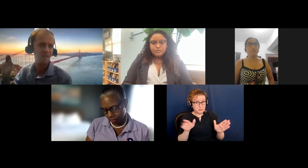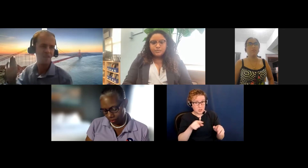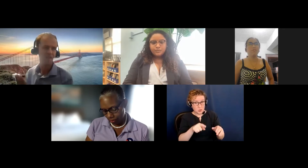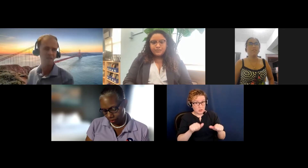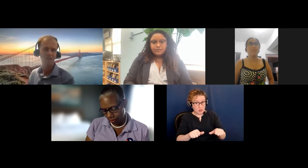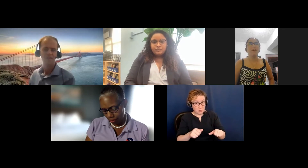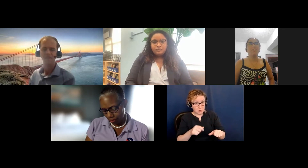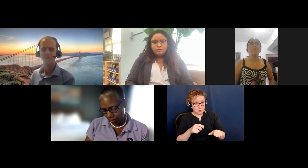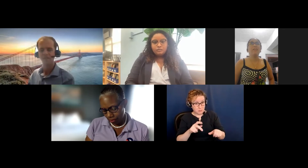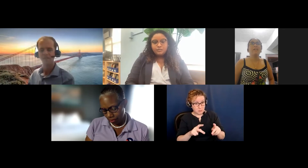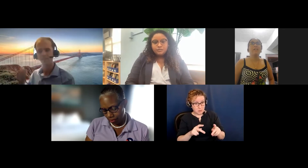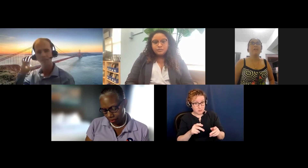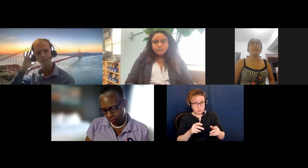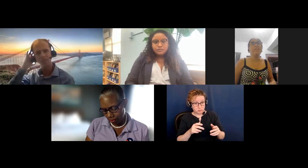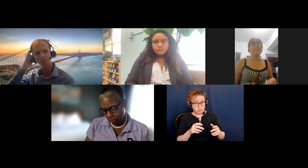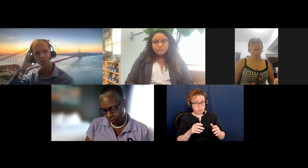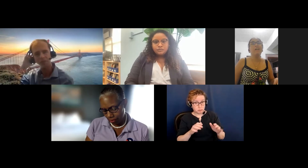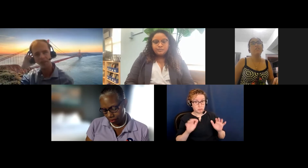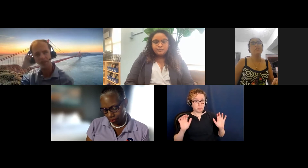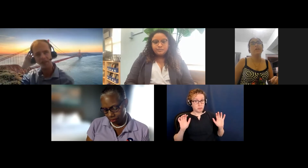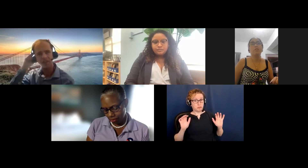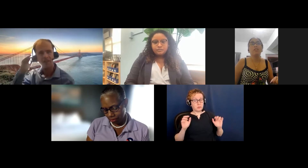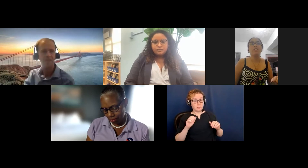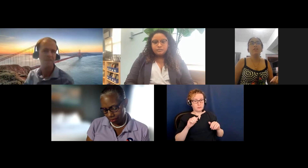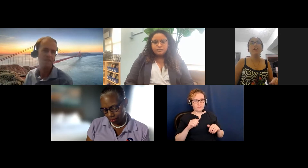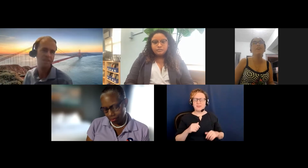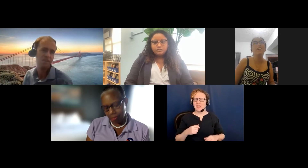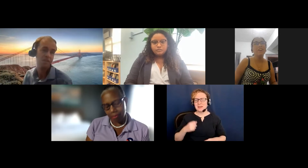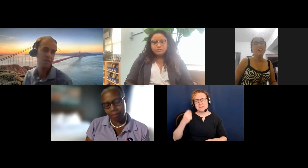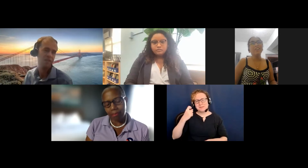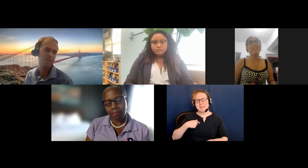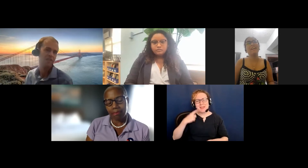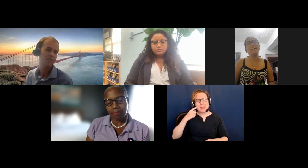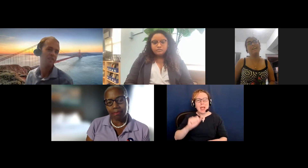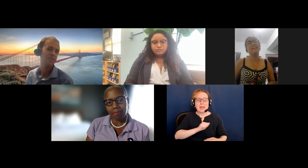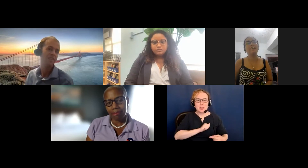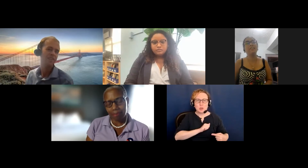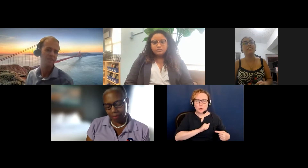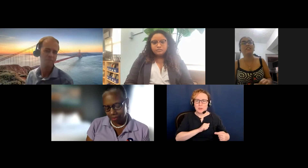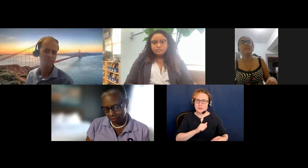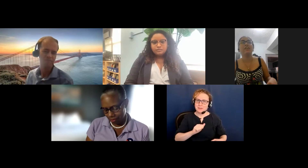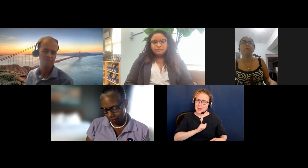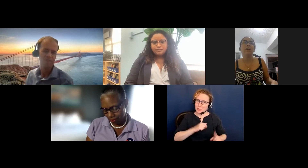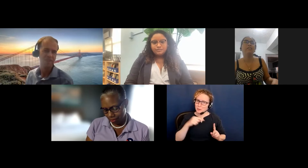I think attitude helps a lot. In the US, I learned -